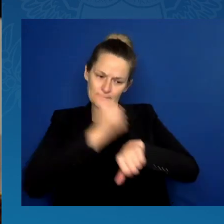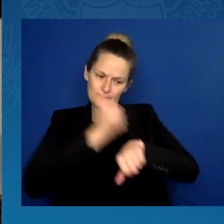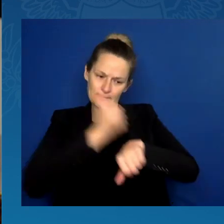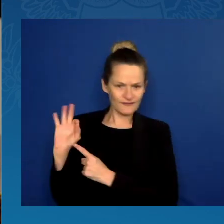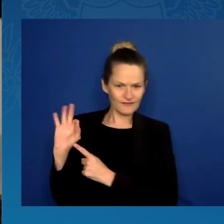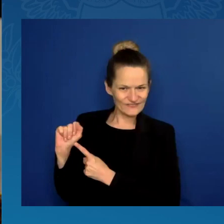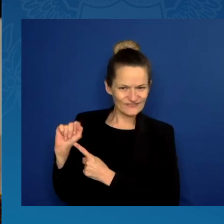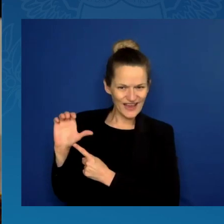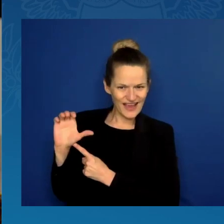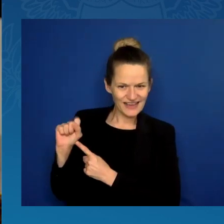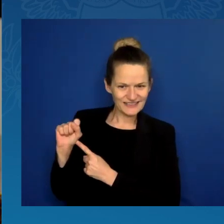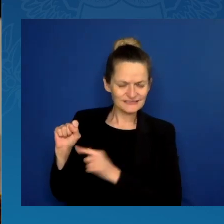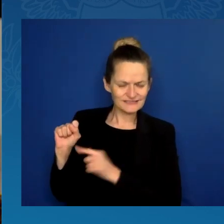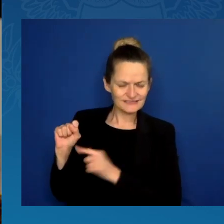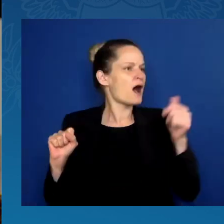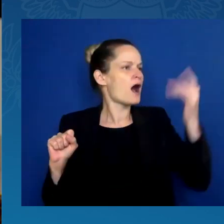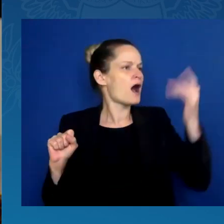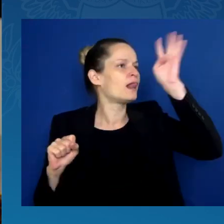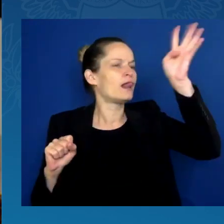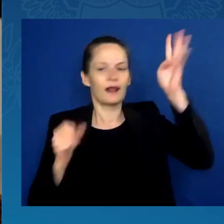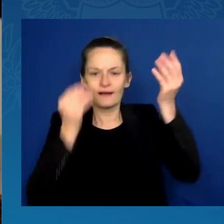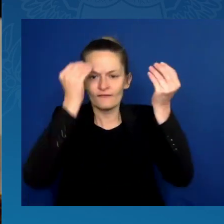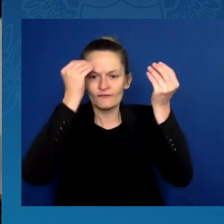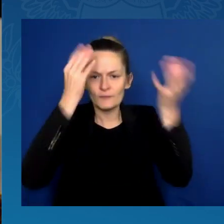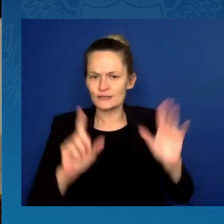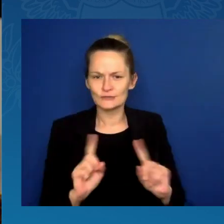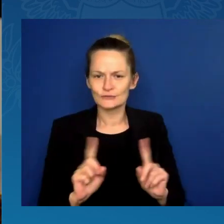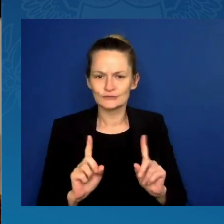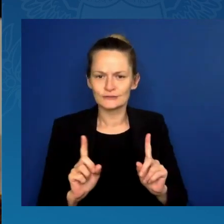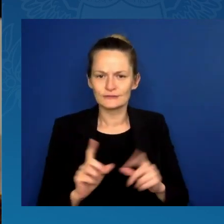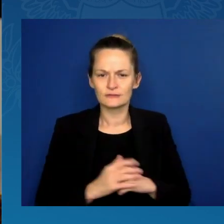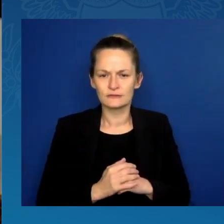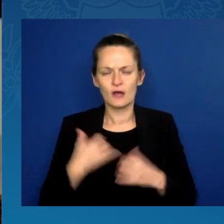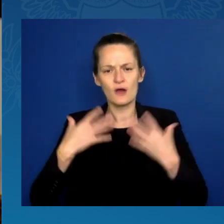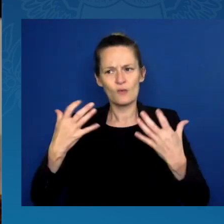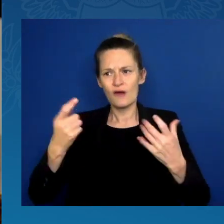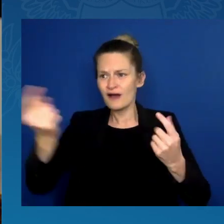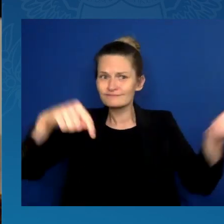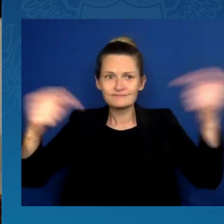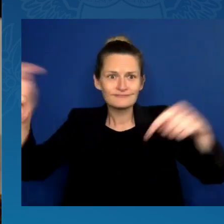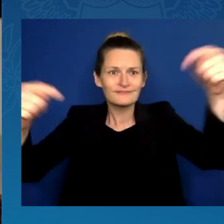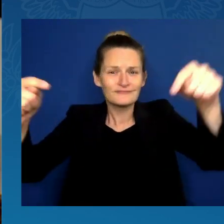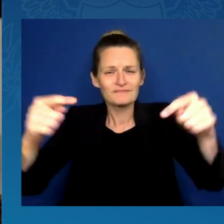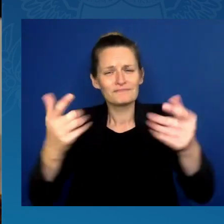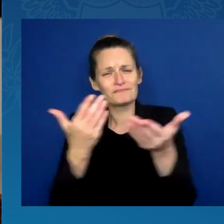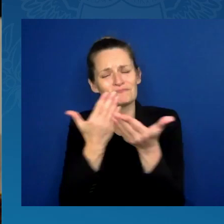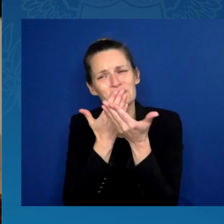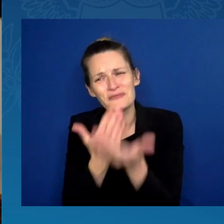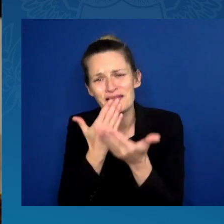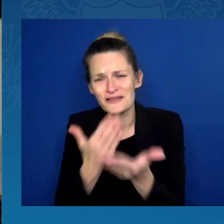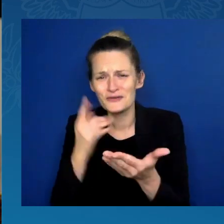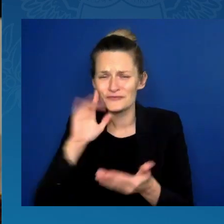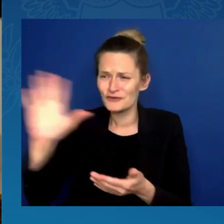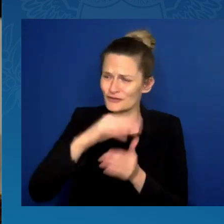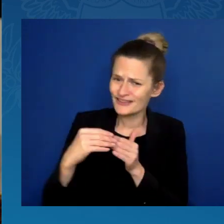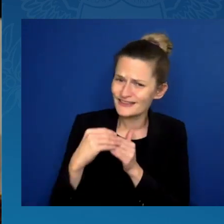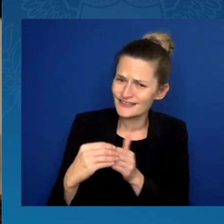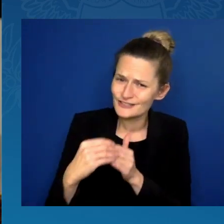I thank you for your leadership. The President and I take this issue very seriously. As you know, the President just signed the second executive order